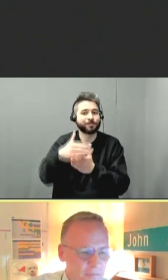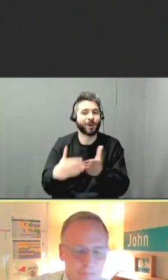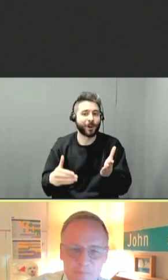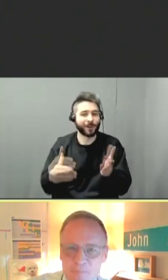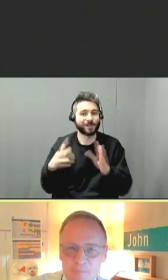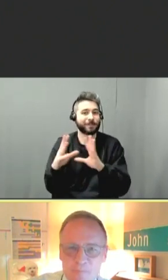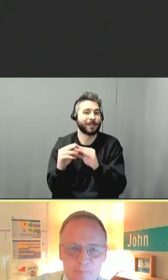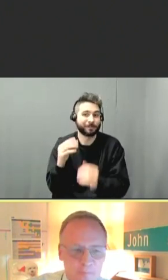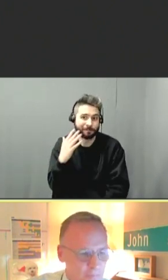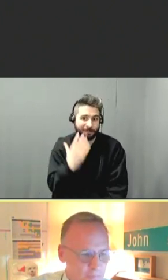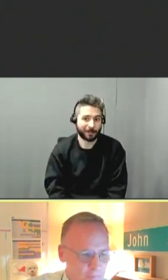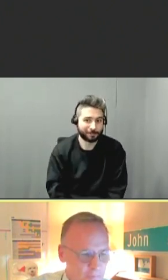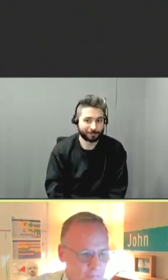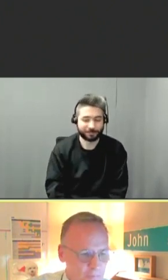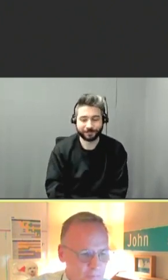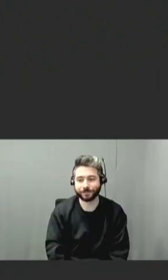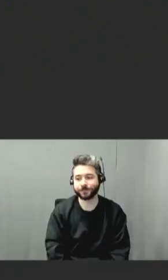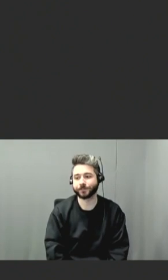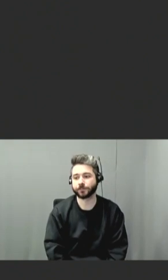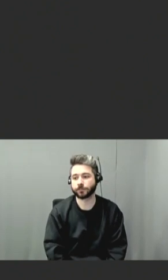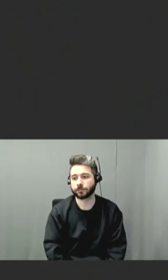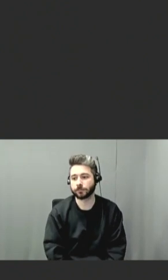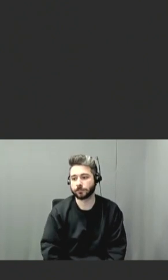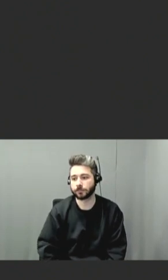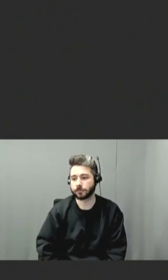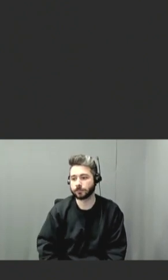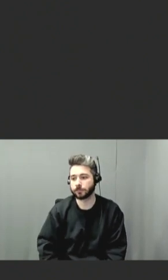Robert Hopkins: Any other questions or comments?